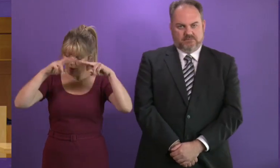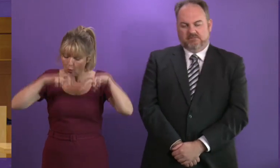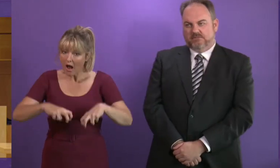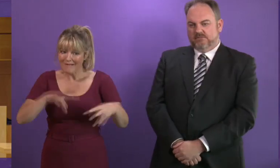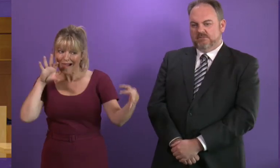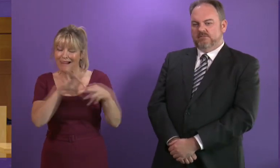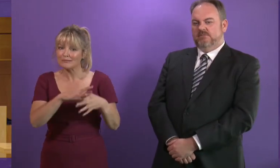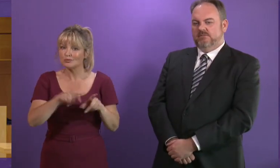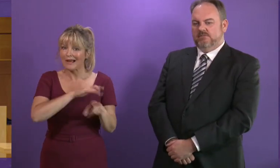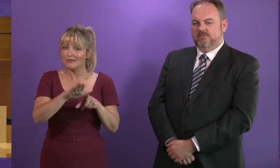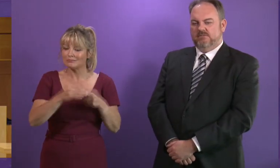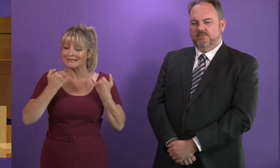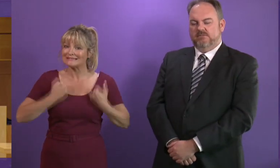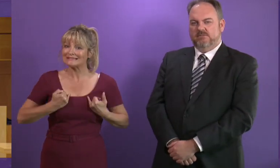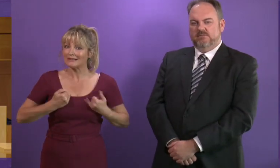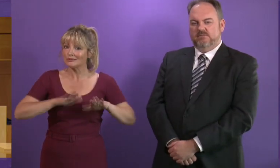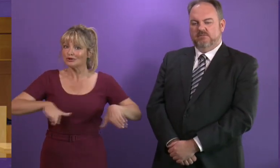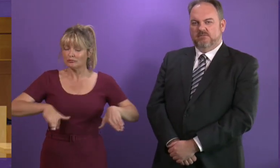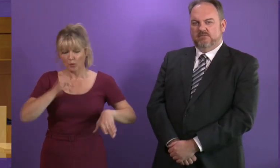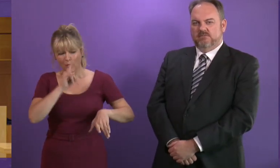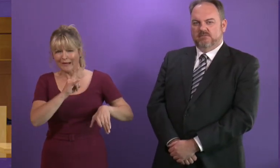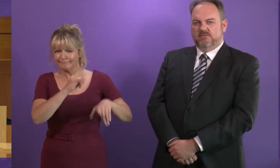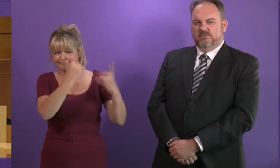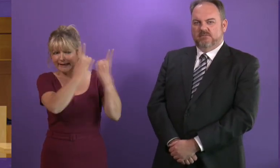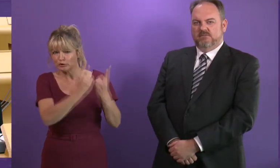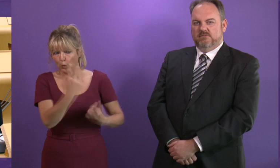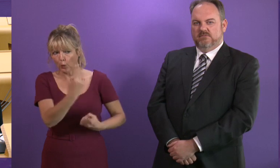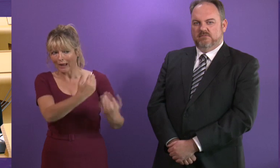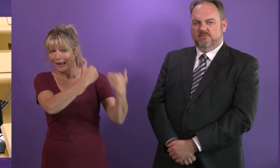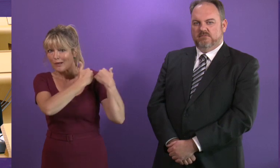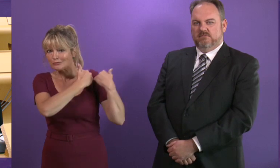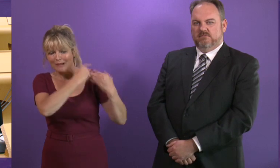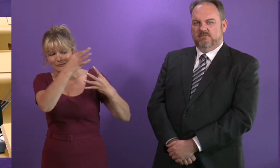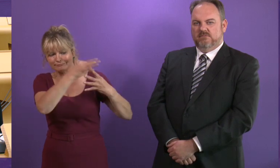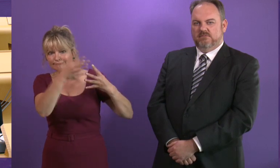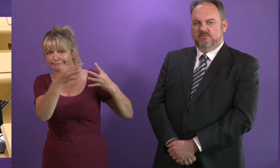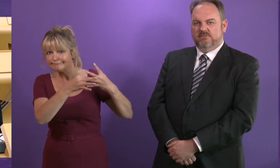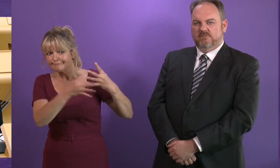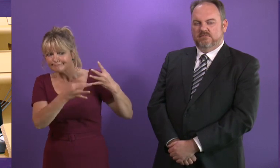and young people in Edinburgh to look at the issues around accountability, technical specifications